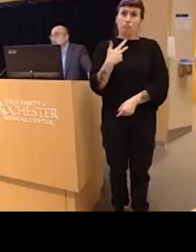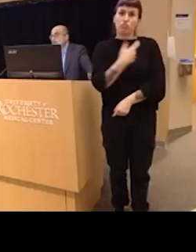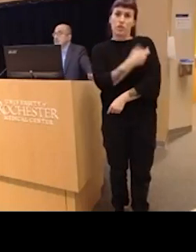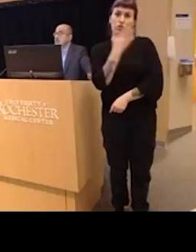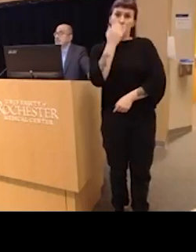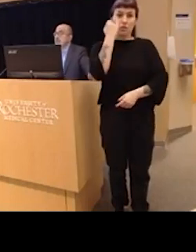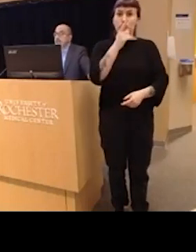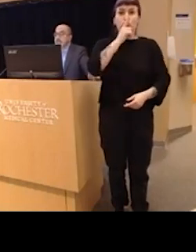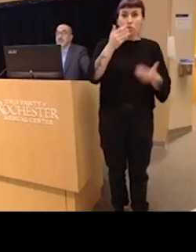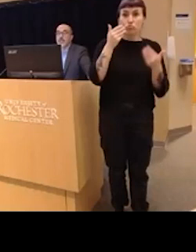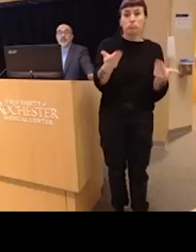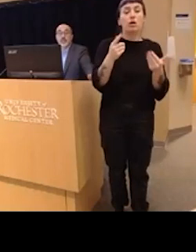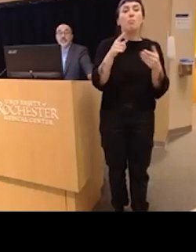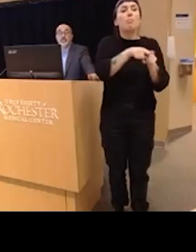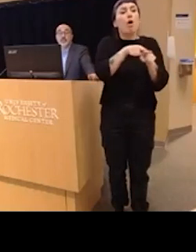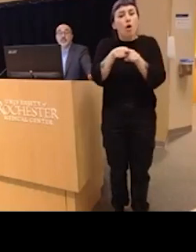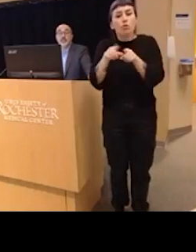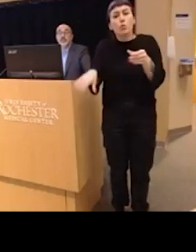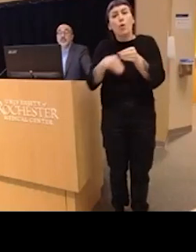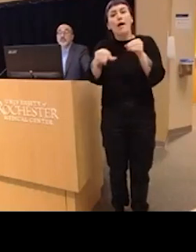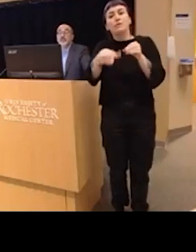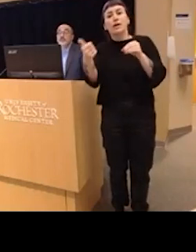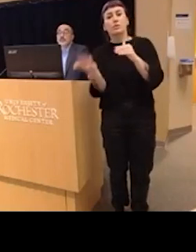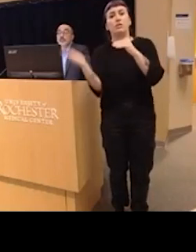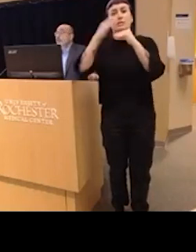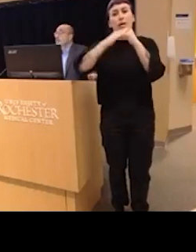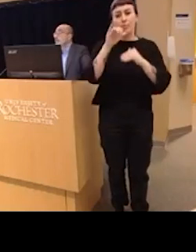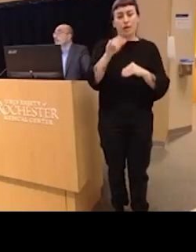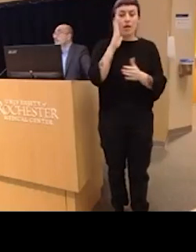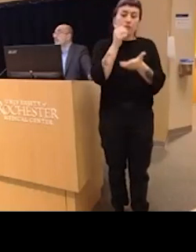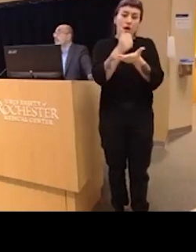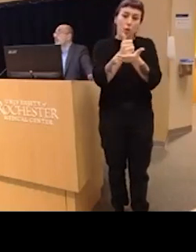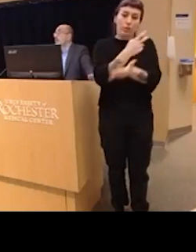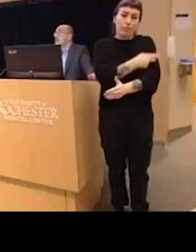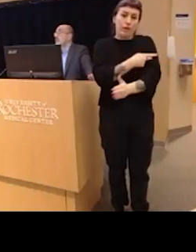else you know and on top of that and that's what's going to help um your patients the best it's also